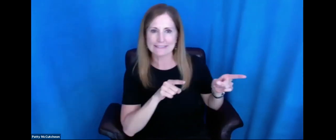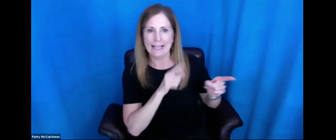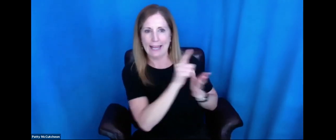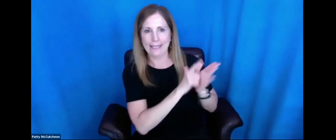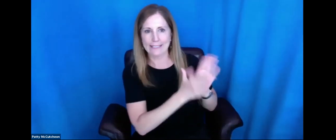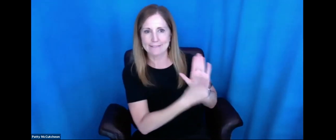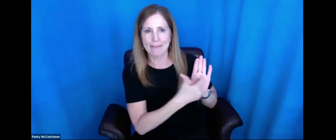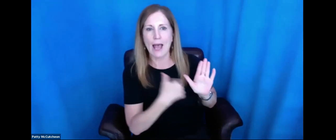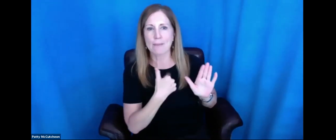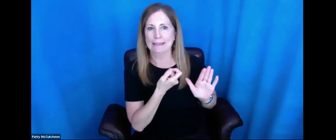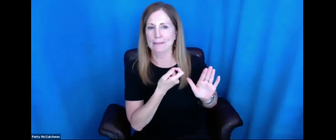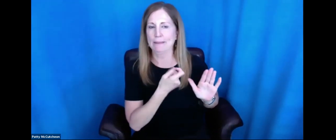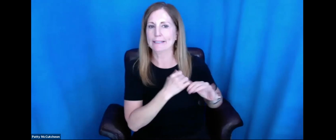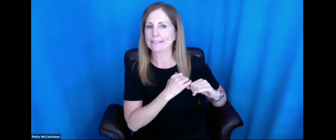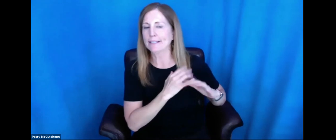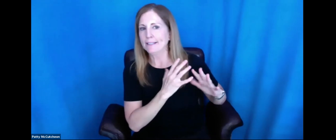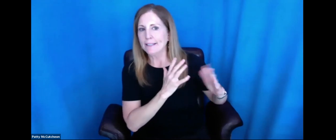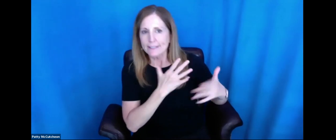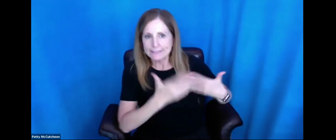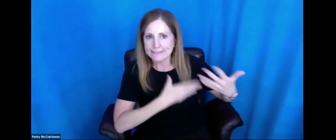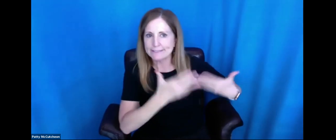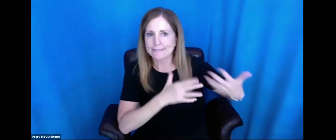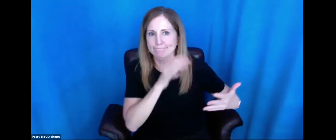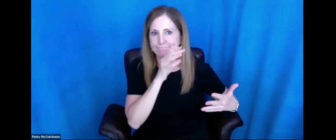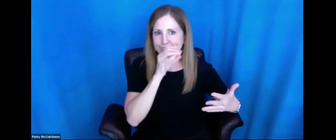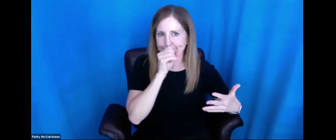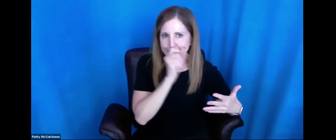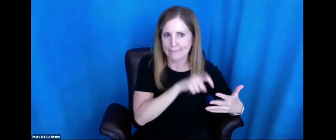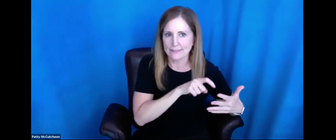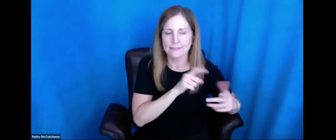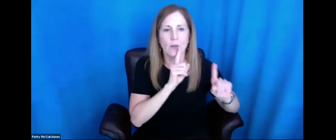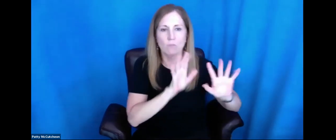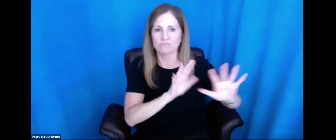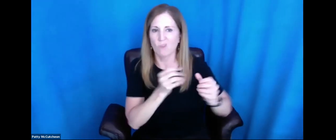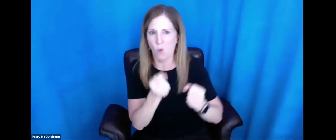say, but we're on it, and I think we all want the same result.